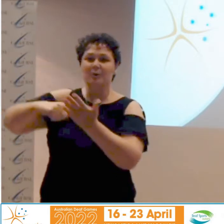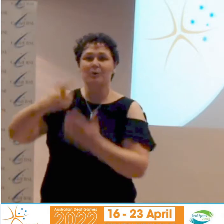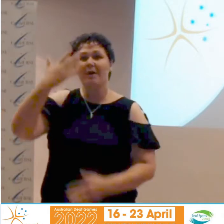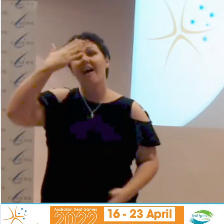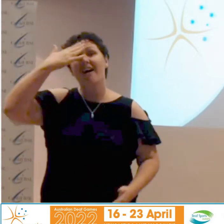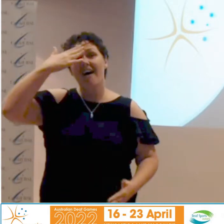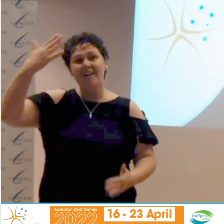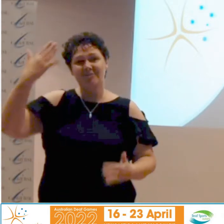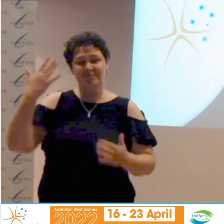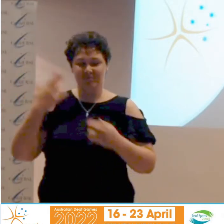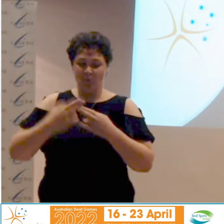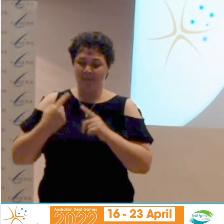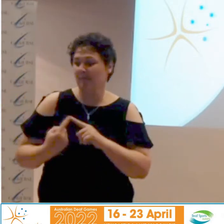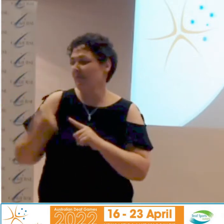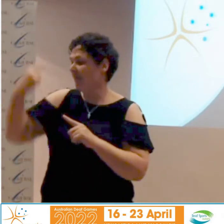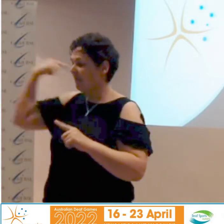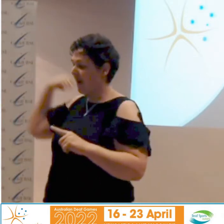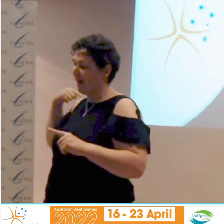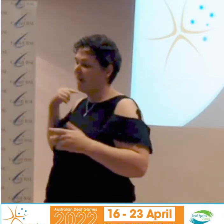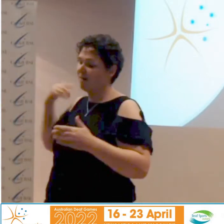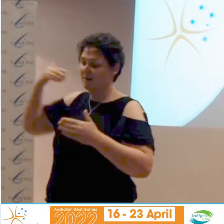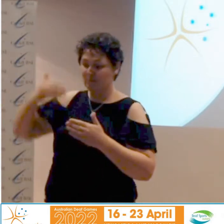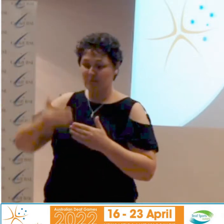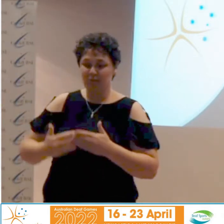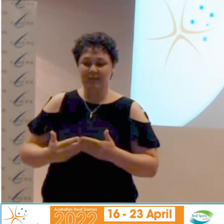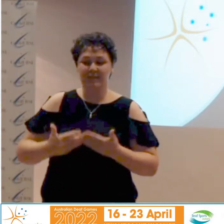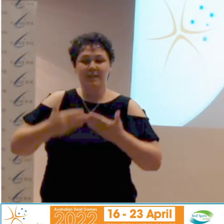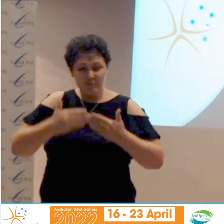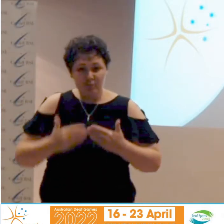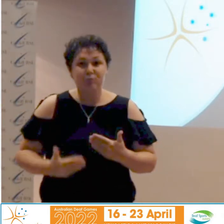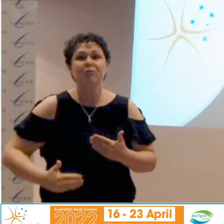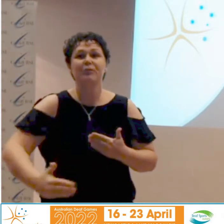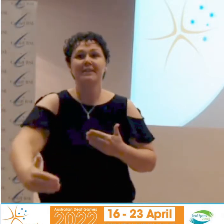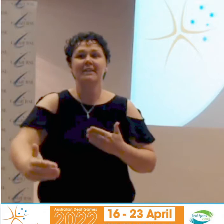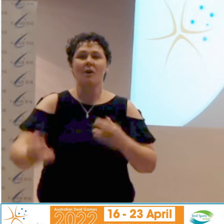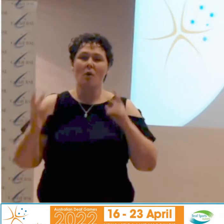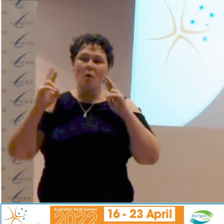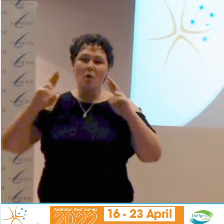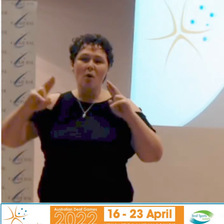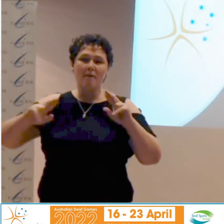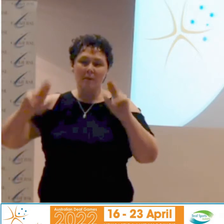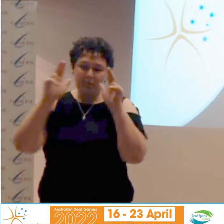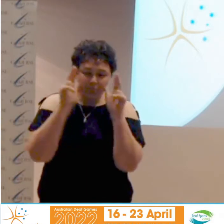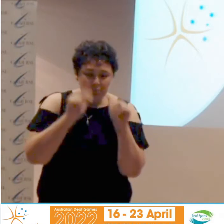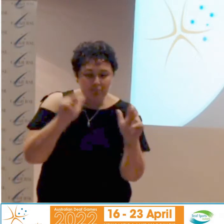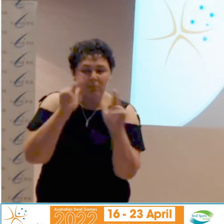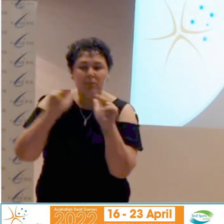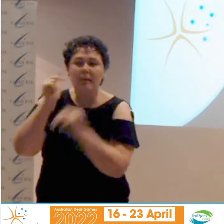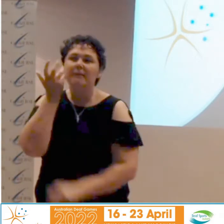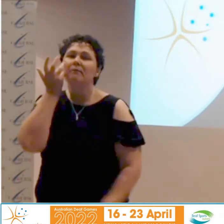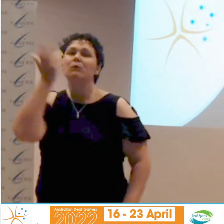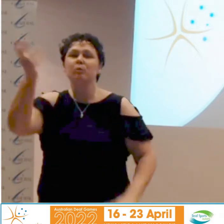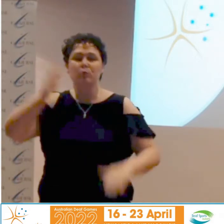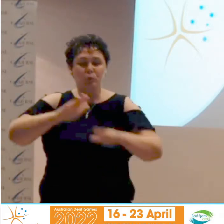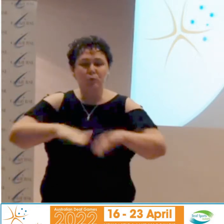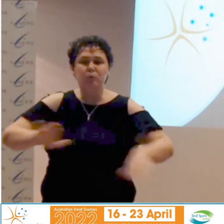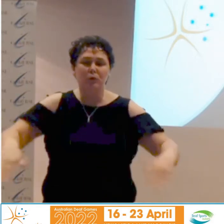i would like to encourage elders past present and emerging and hope that the